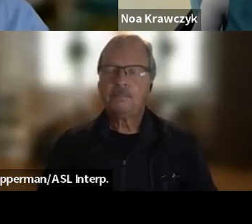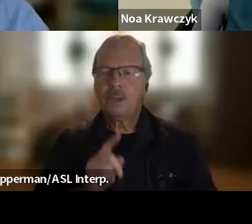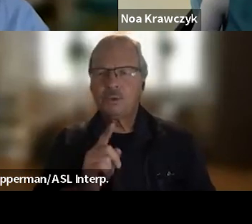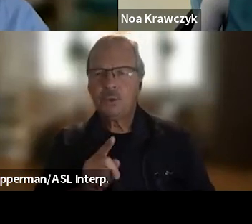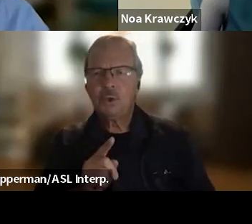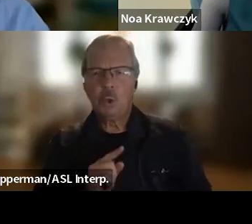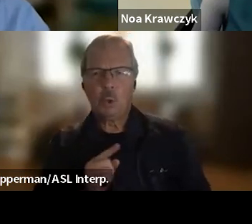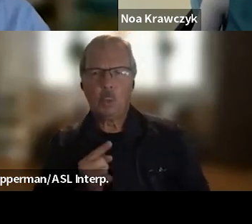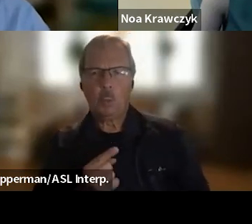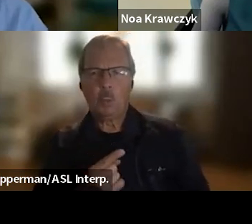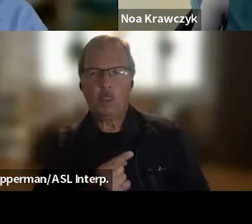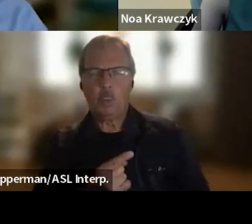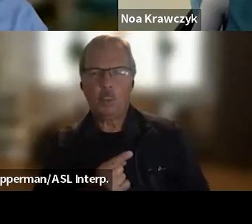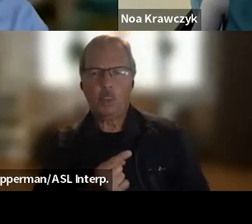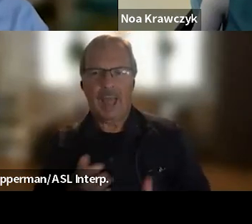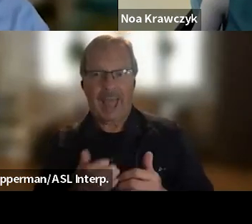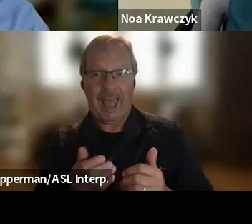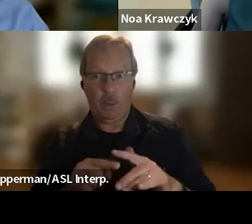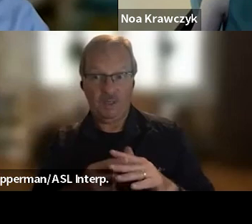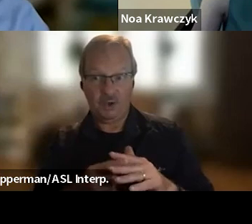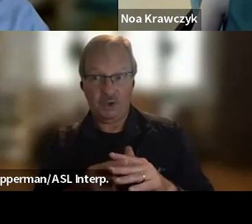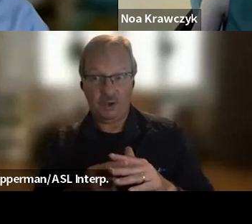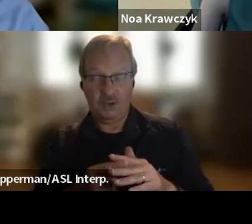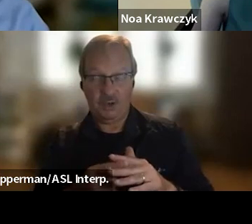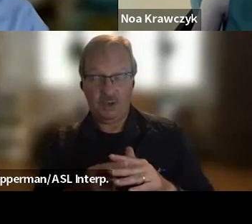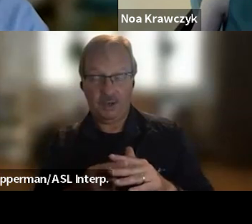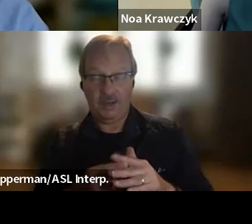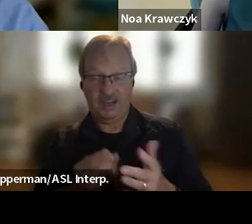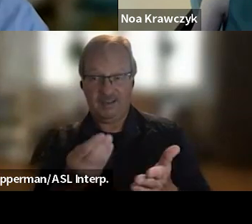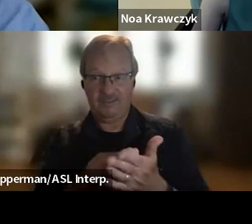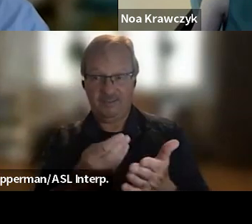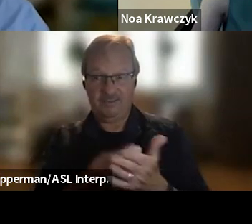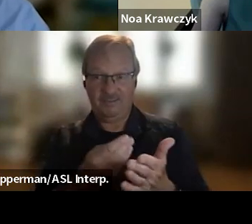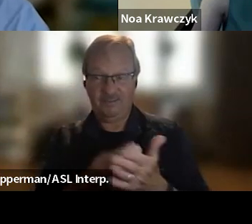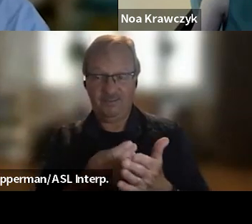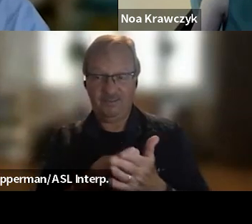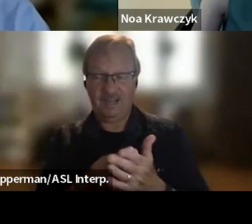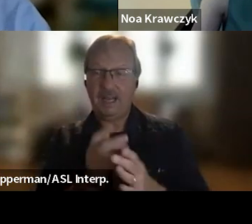So how we started, I mean, funding, the availability of funding from the state